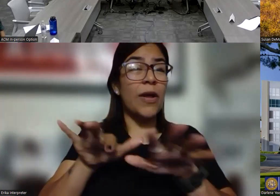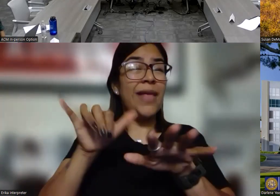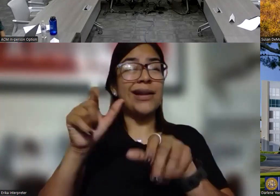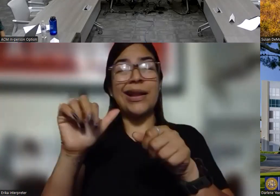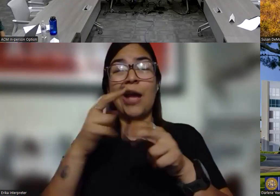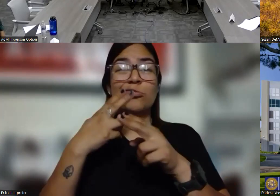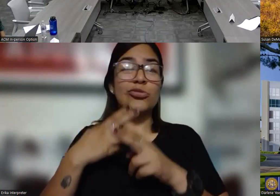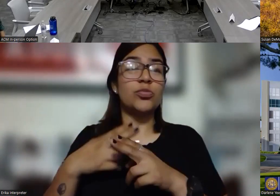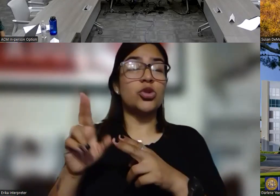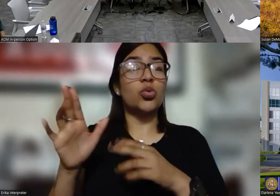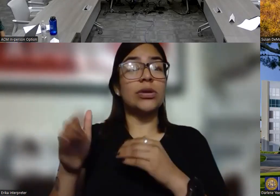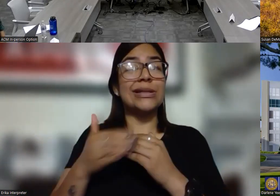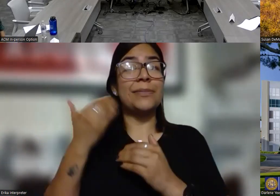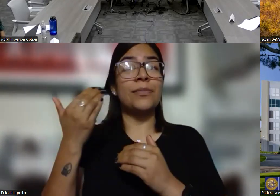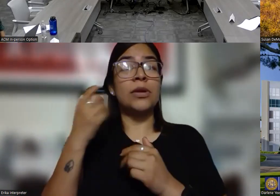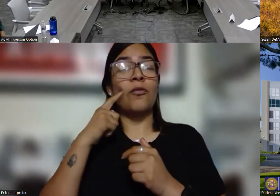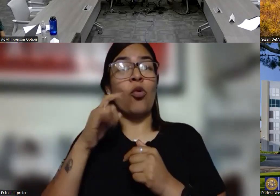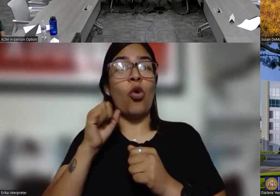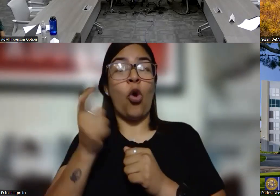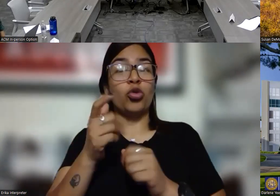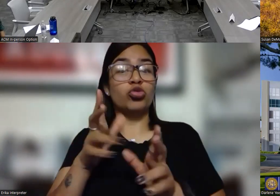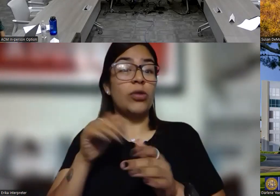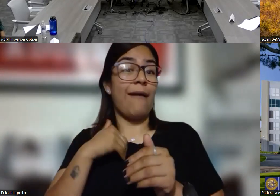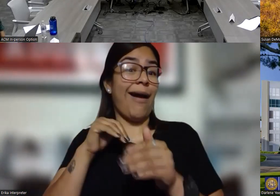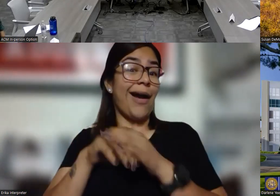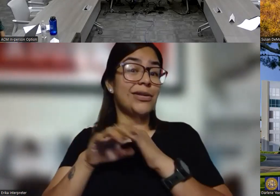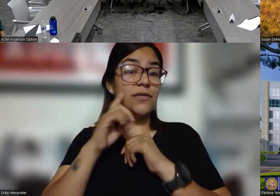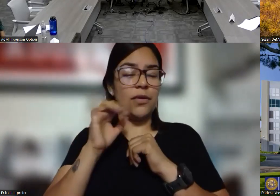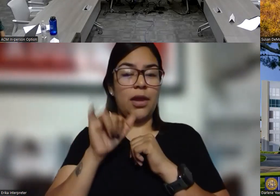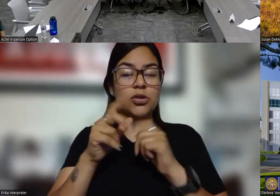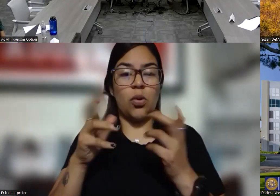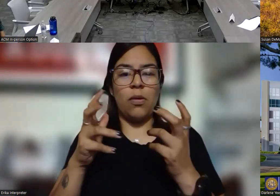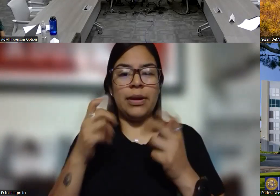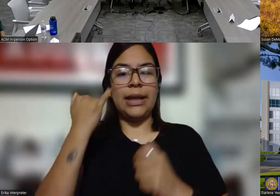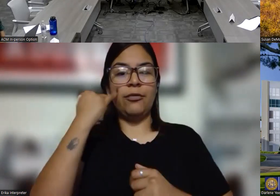data more useful for thems so you know there's a lot of things going on in the healthcare system